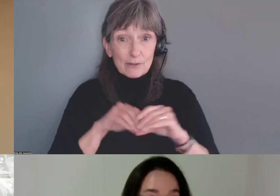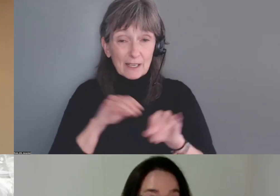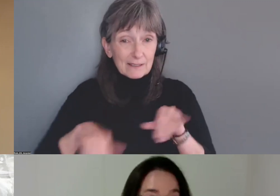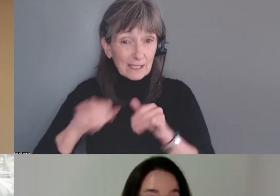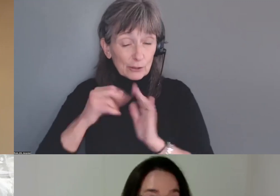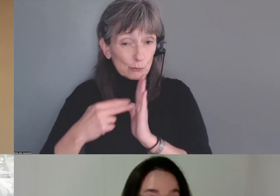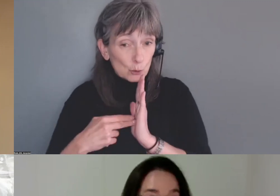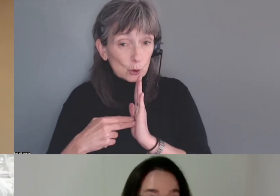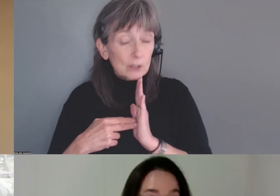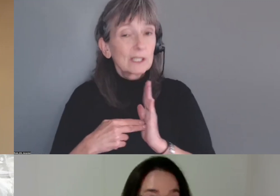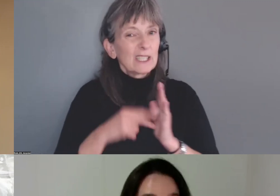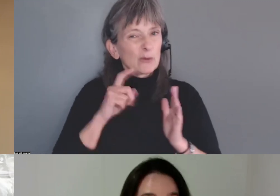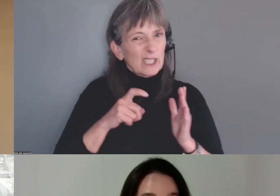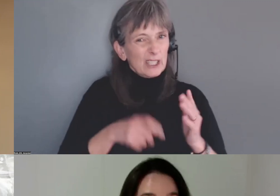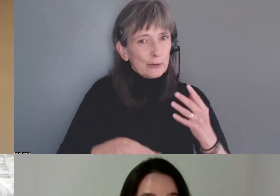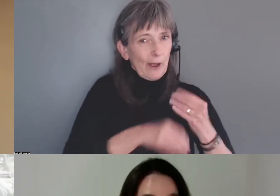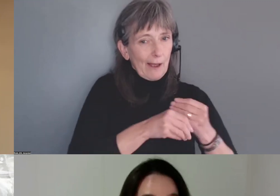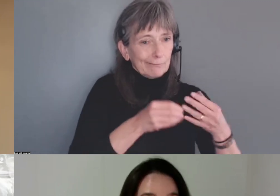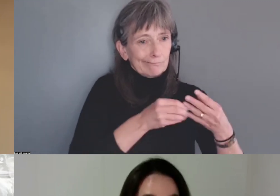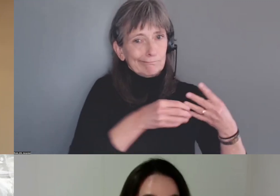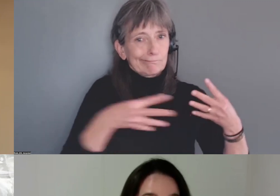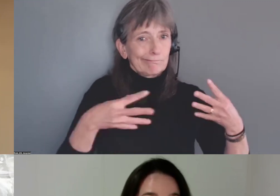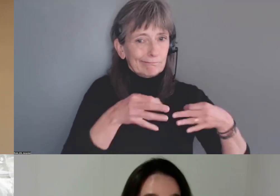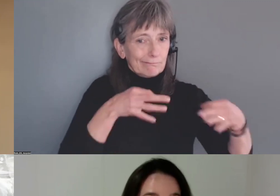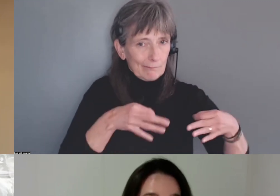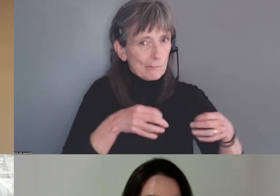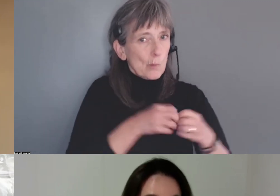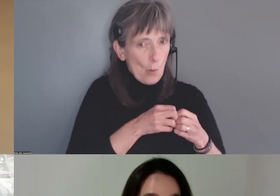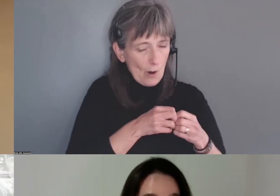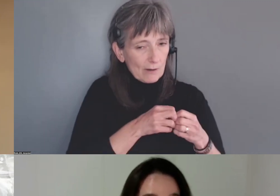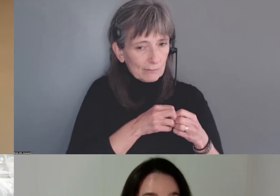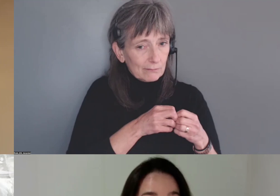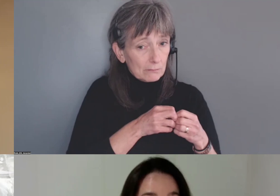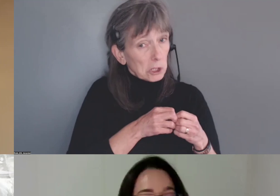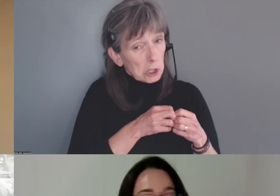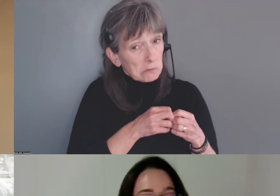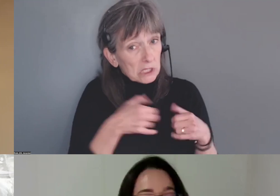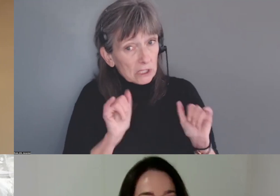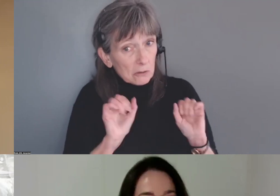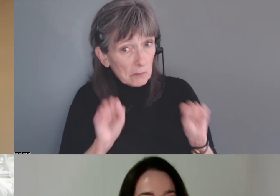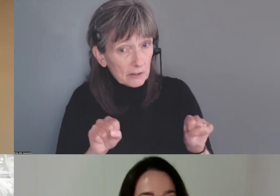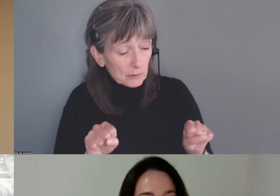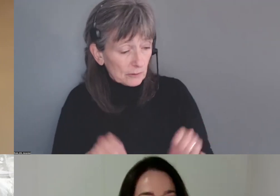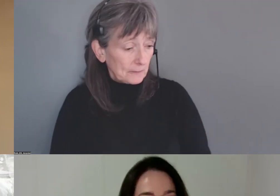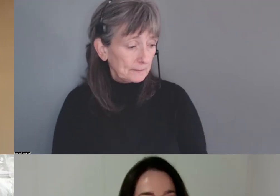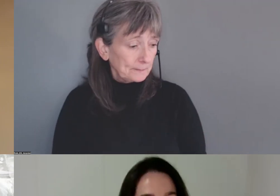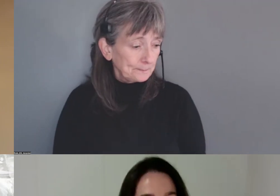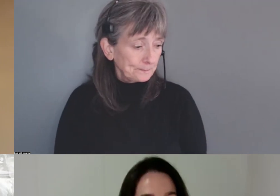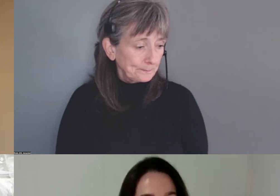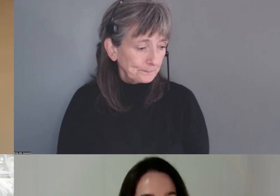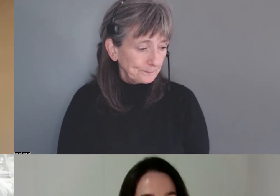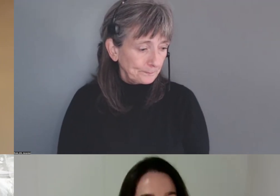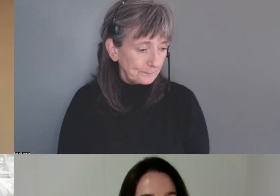extended further. That's certainly possible. Madeleine: Perfect. And then one last question